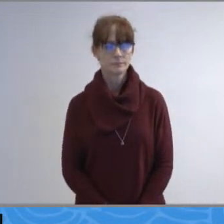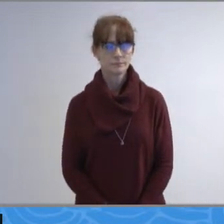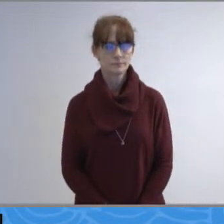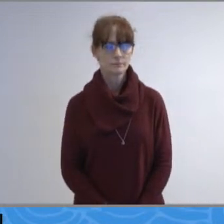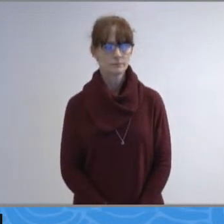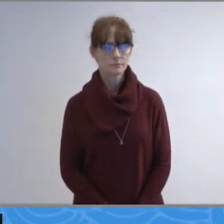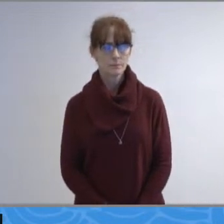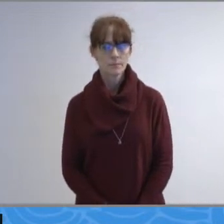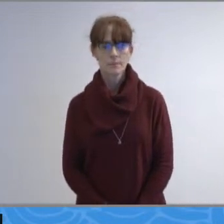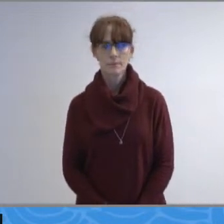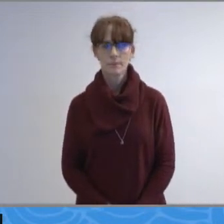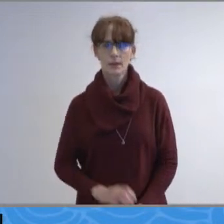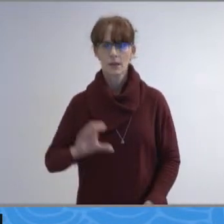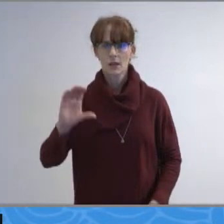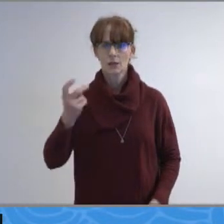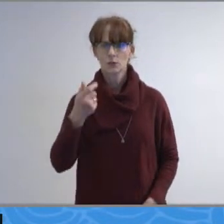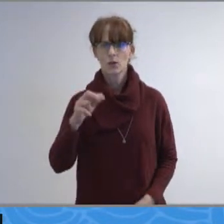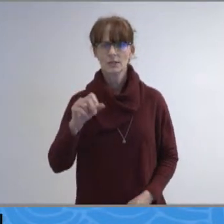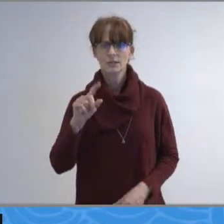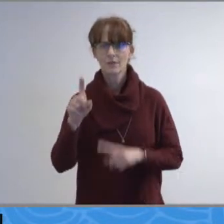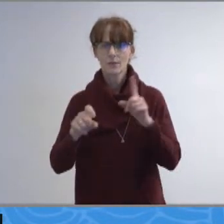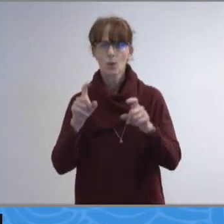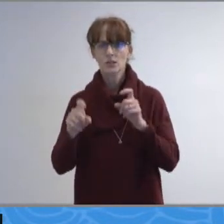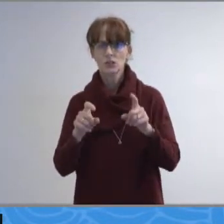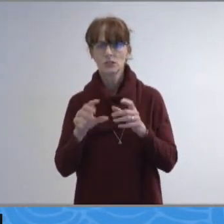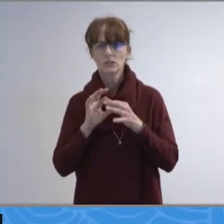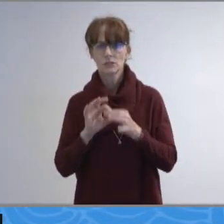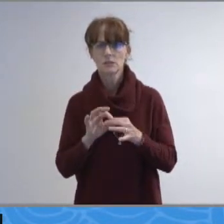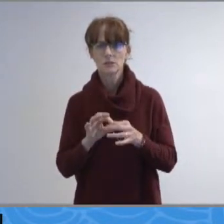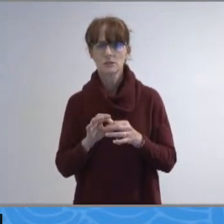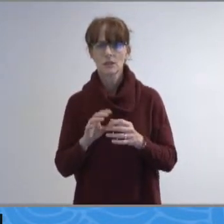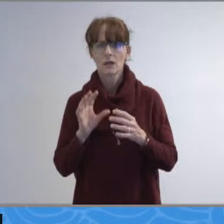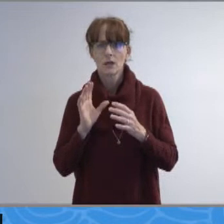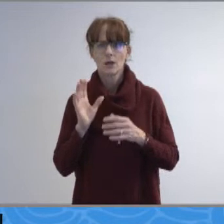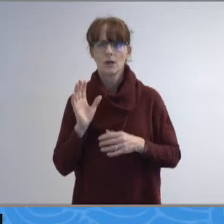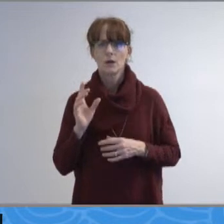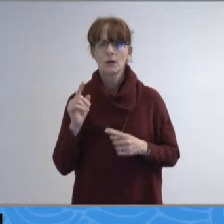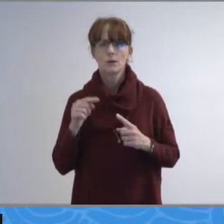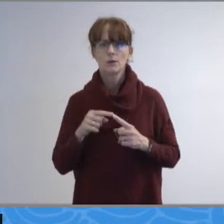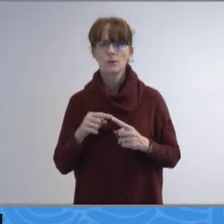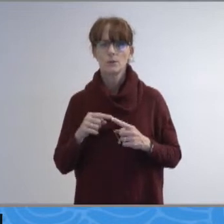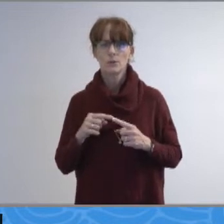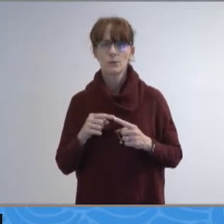Chris we've had some questions come in that are truly related to the goals